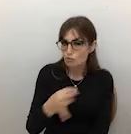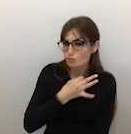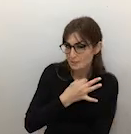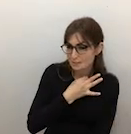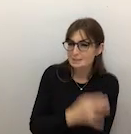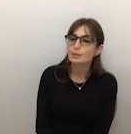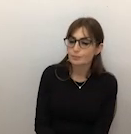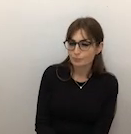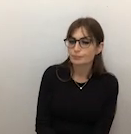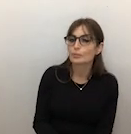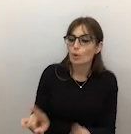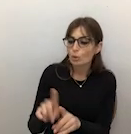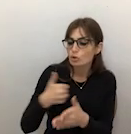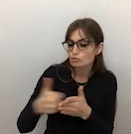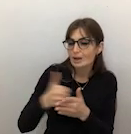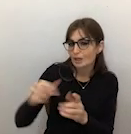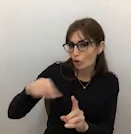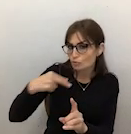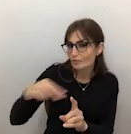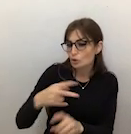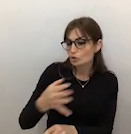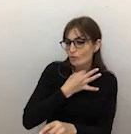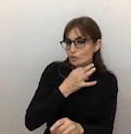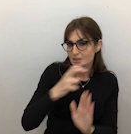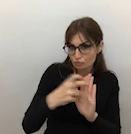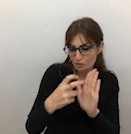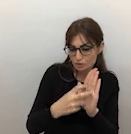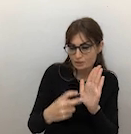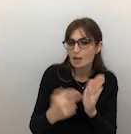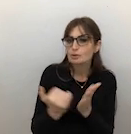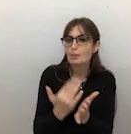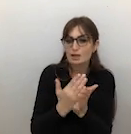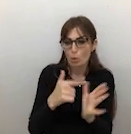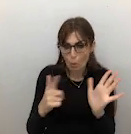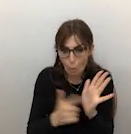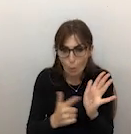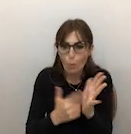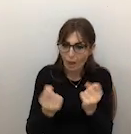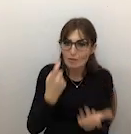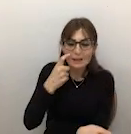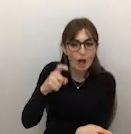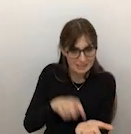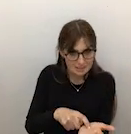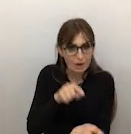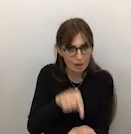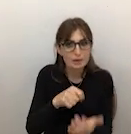The committee should also perform regular reviews of the risk register to ensure all material risks have been identified